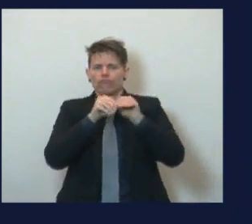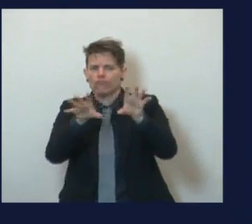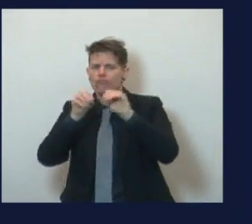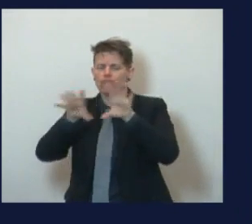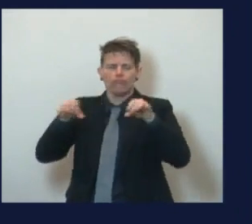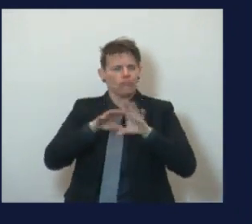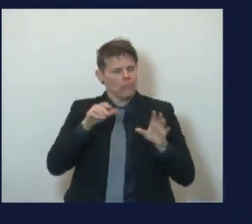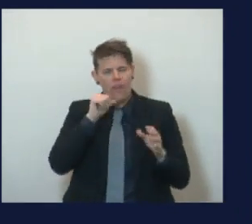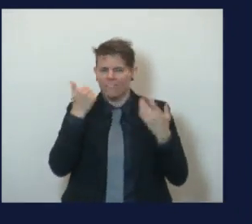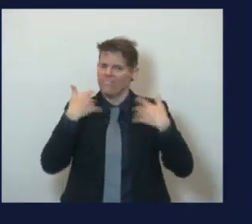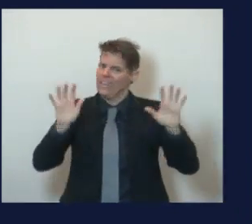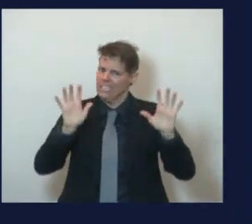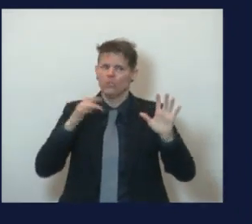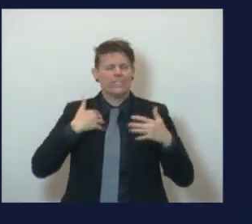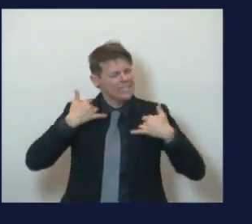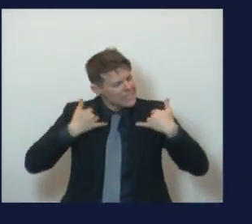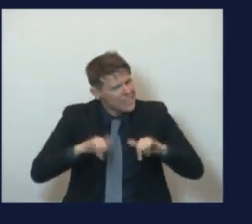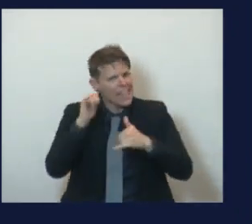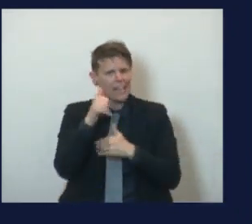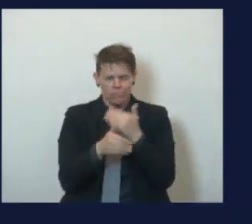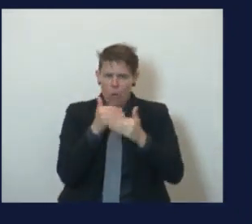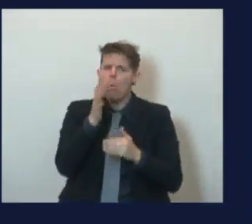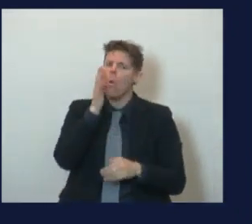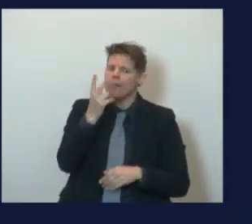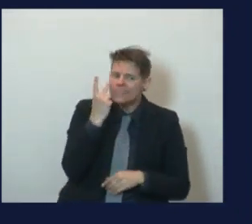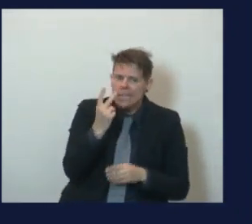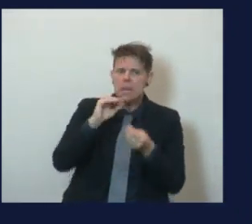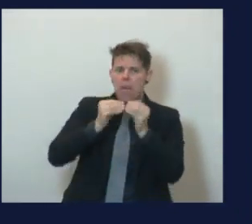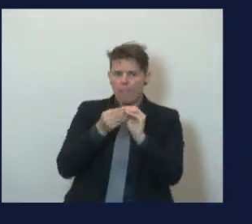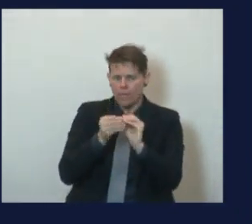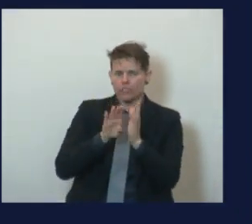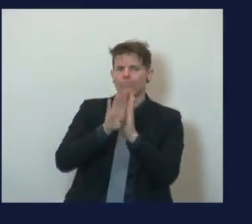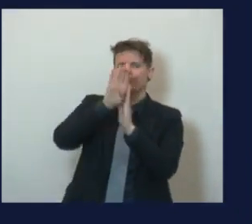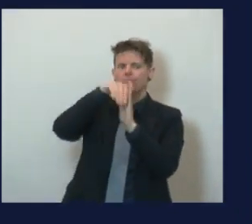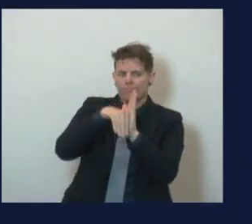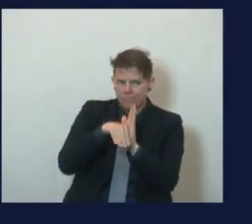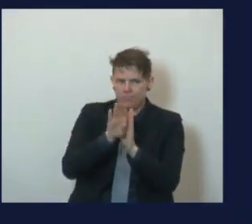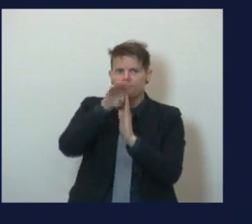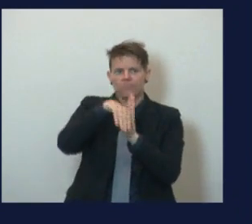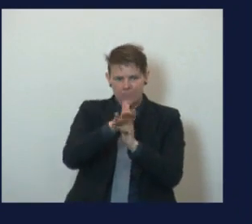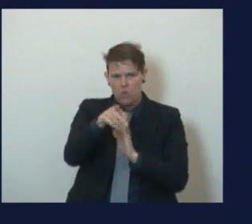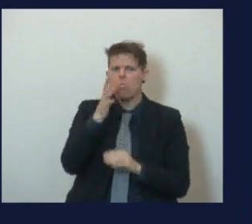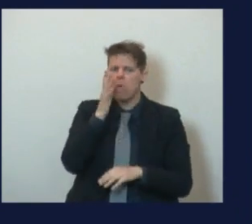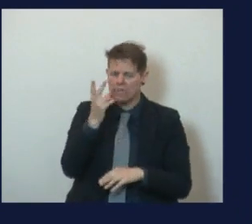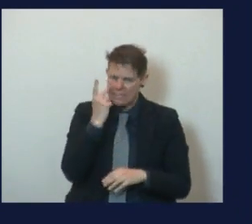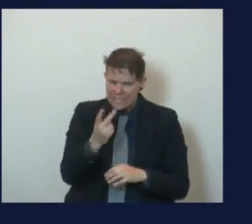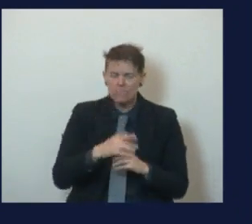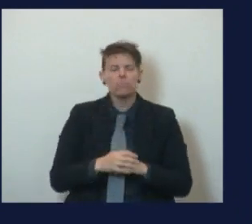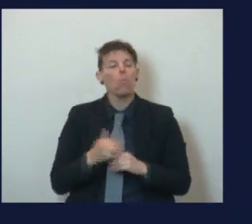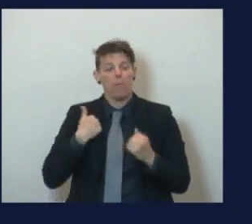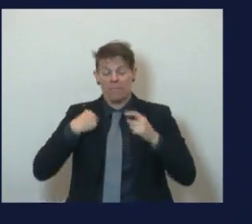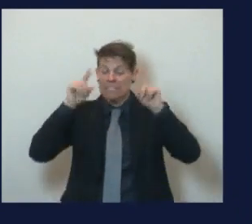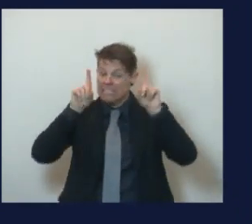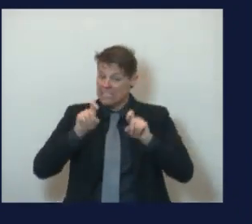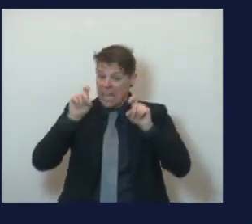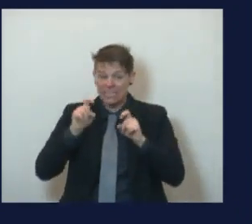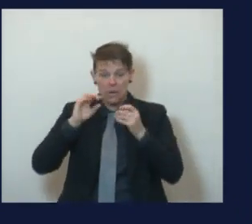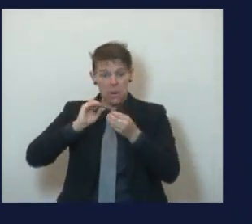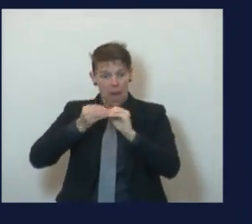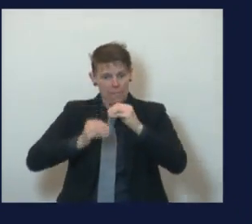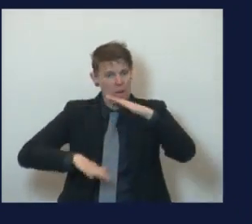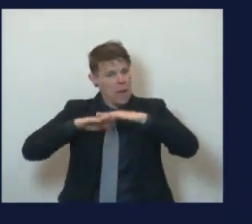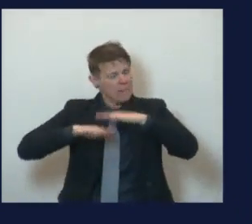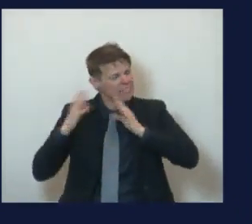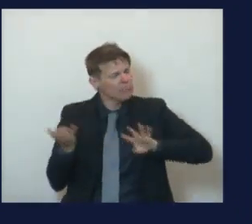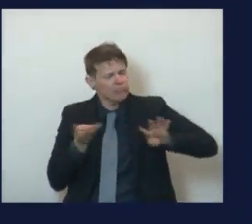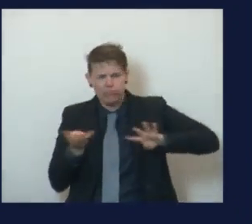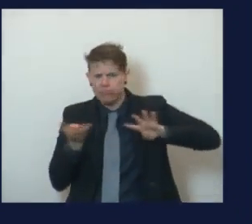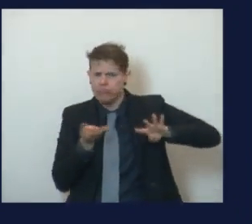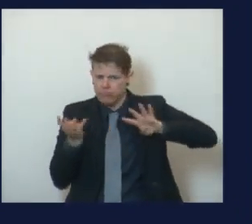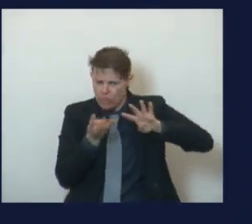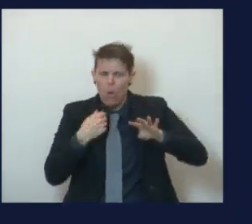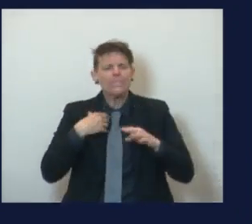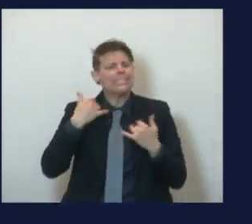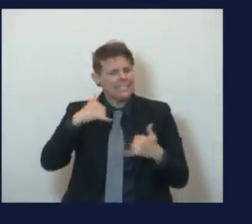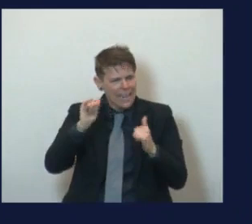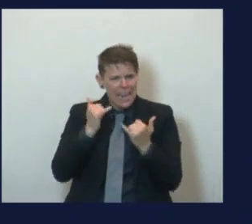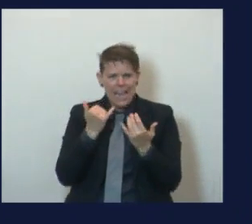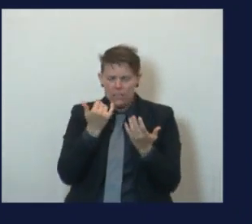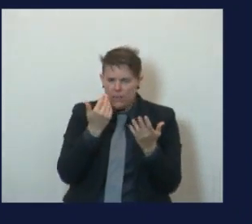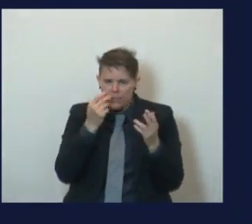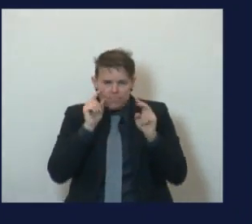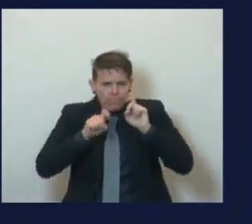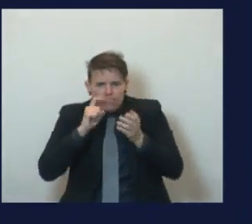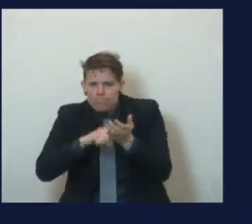WE’RE GOING TO WE’RE NOT THROUGH THAT TRANSMISSION PHASE WHERE CASES WILL CONTINUE TO INCREASE AND OUR TESTING CAPACITIES AS YOU WILL HEAR ABOUT AGAIN ALSO INCREASE SO WE’RE GOING TO